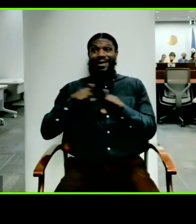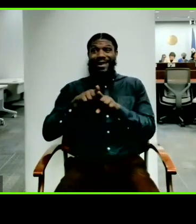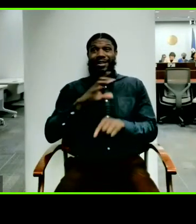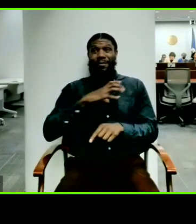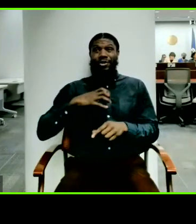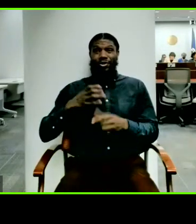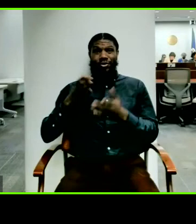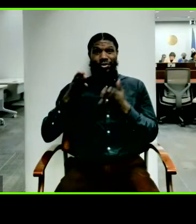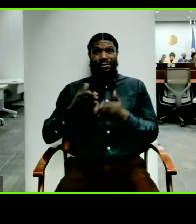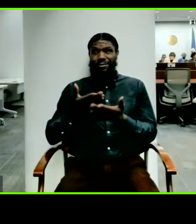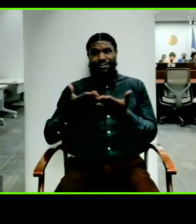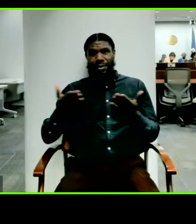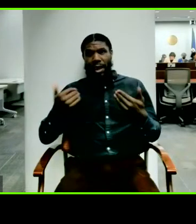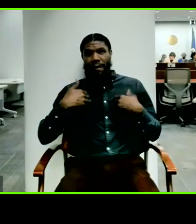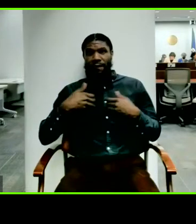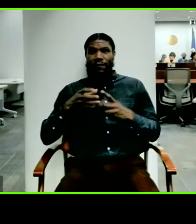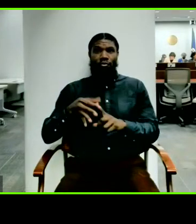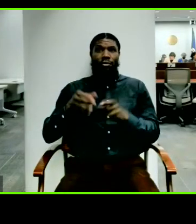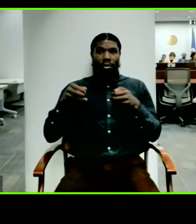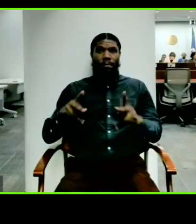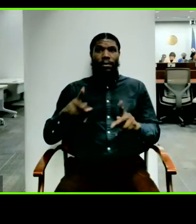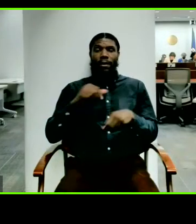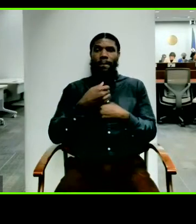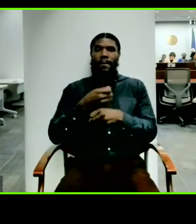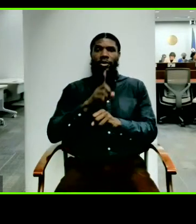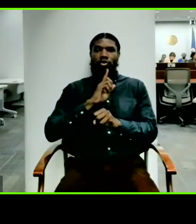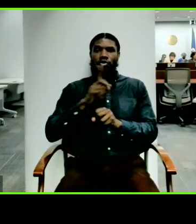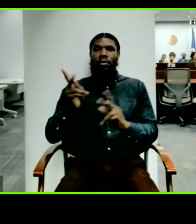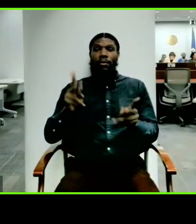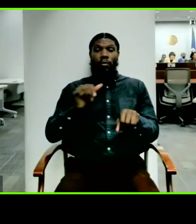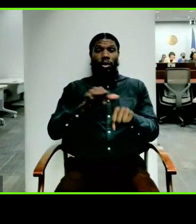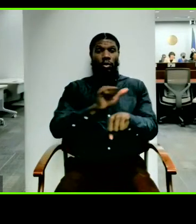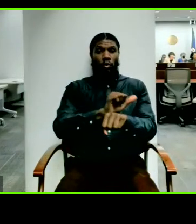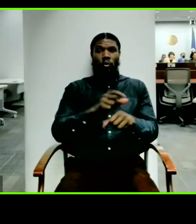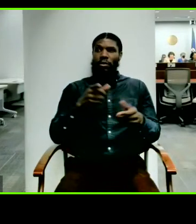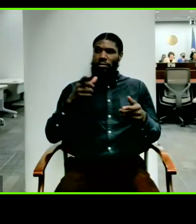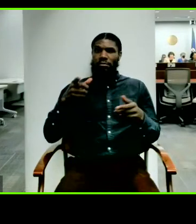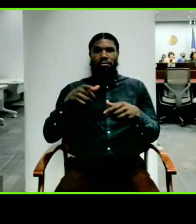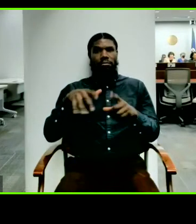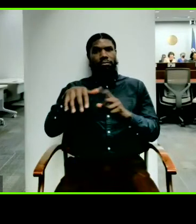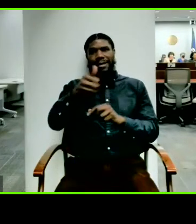ensure that employees can work in a place that respects both their faith and their identity.